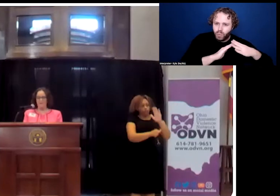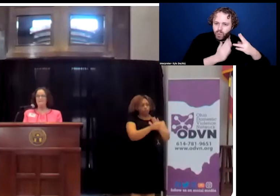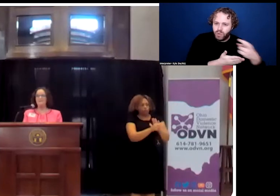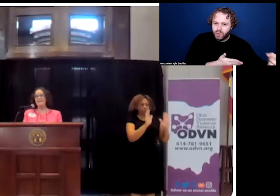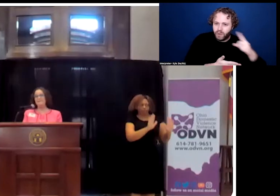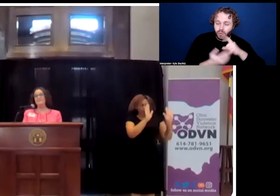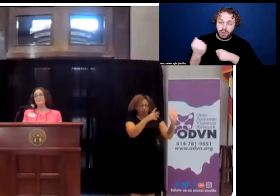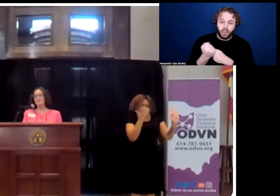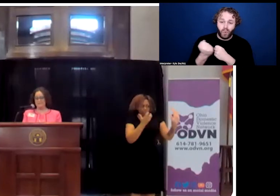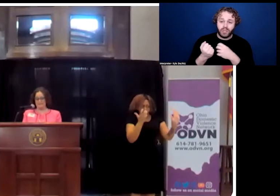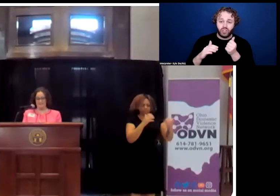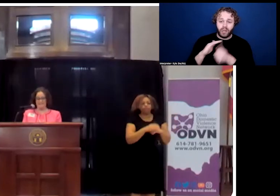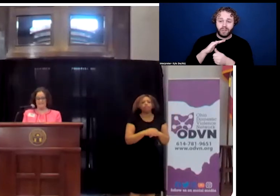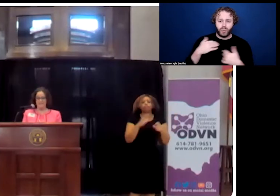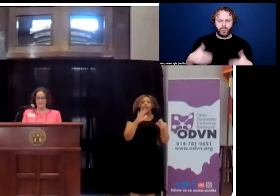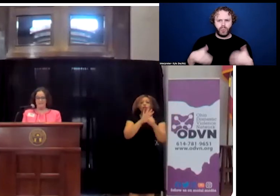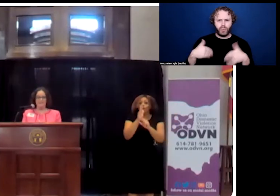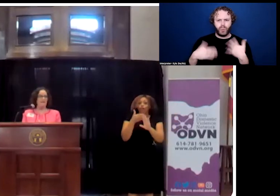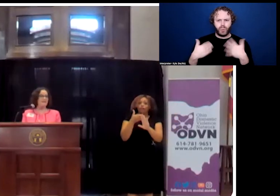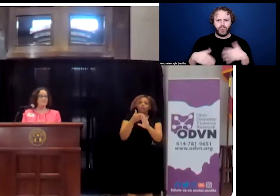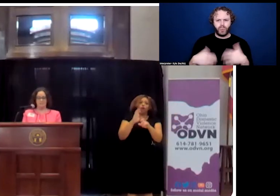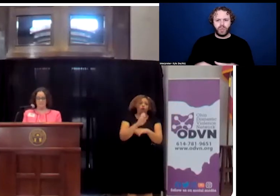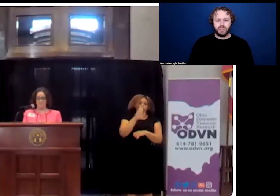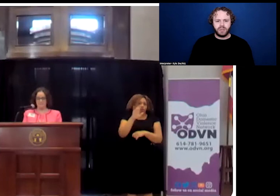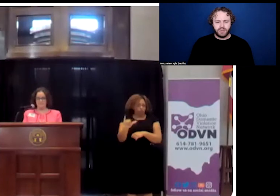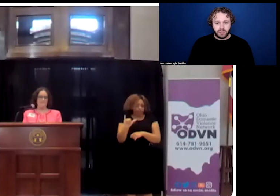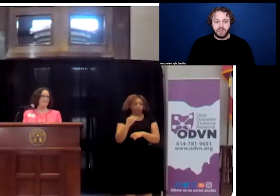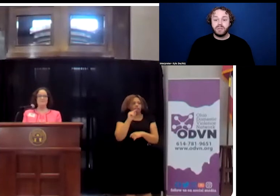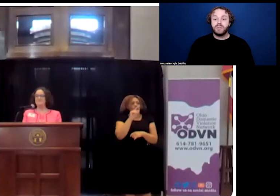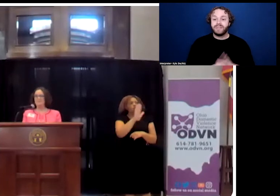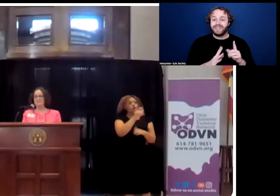In the pandemic's early days, the Alliance shelter never missed a beat,